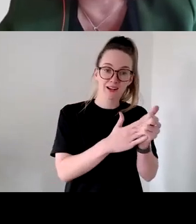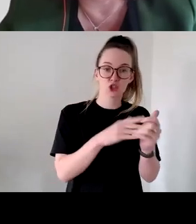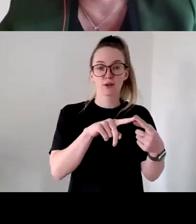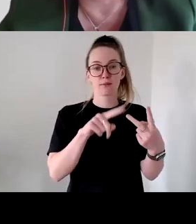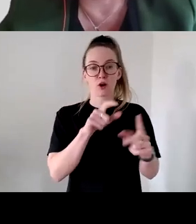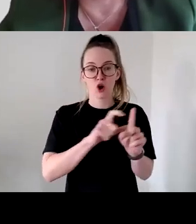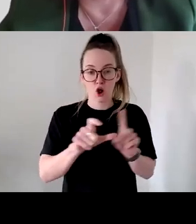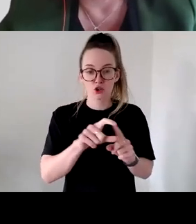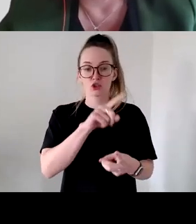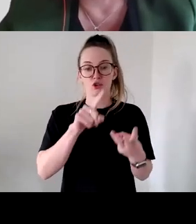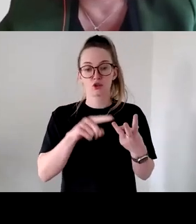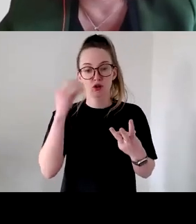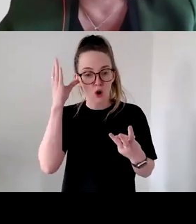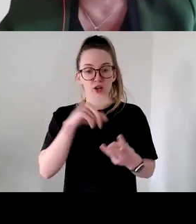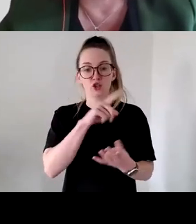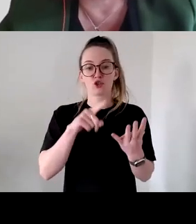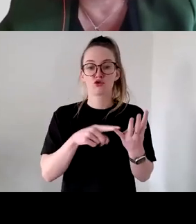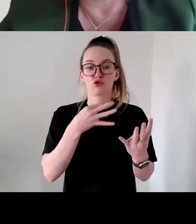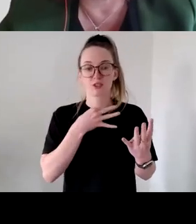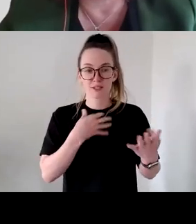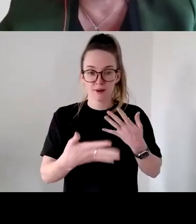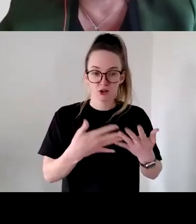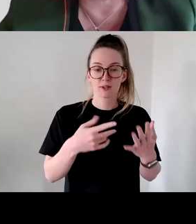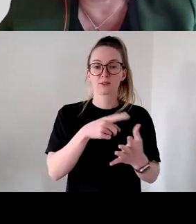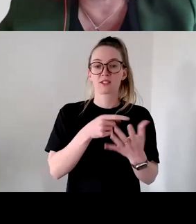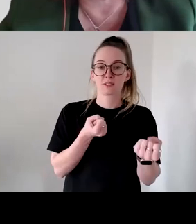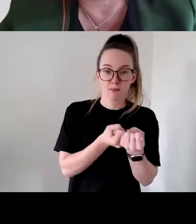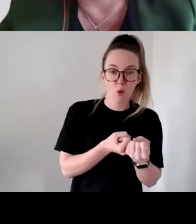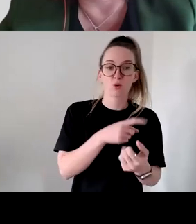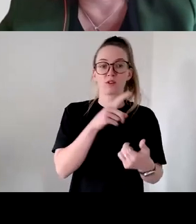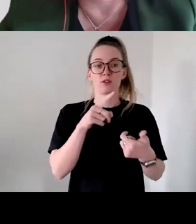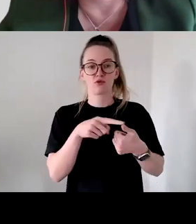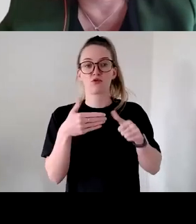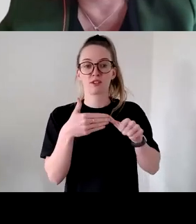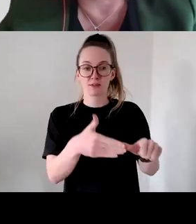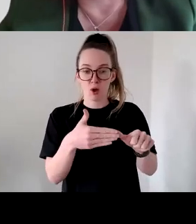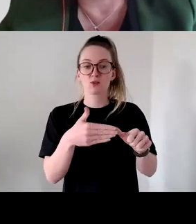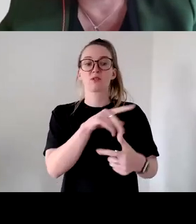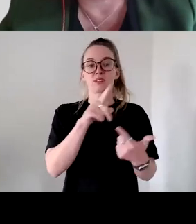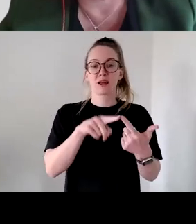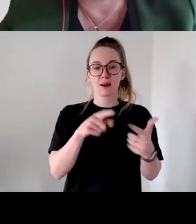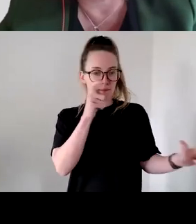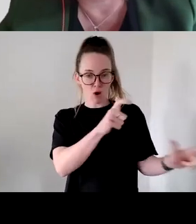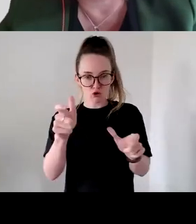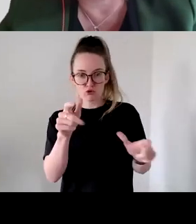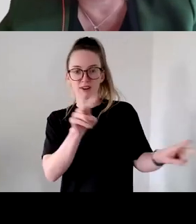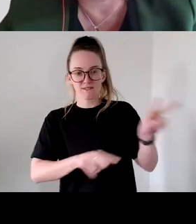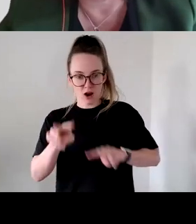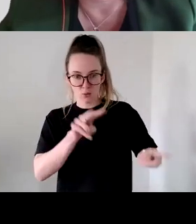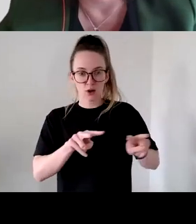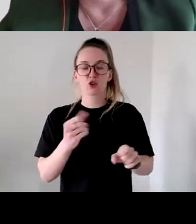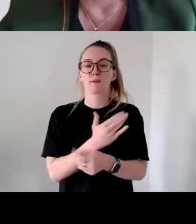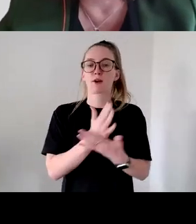risk management, support, reporting and response, and monitoring evaluation and transparency.